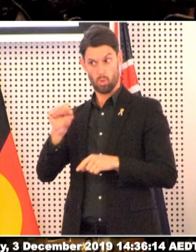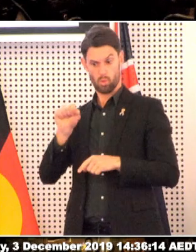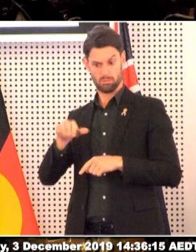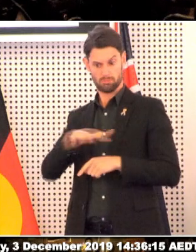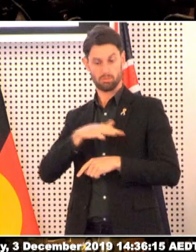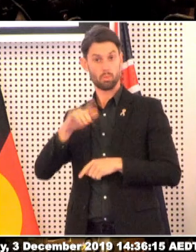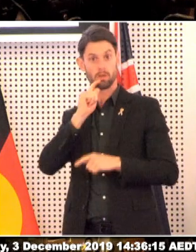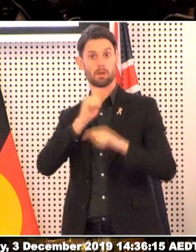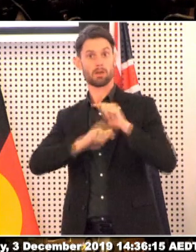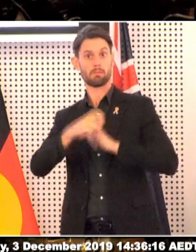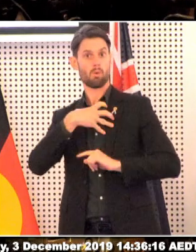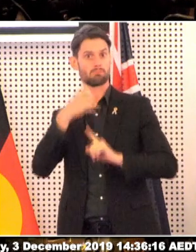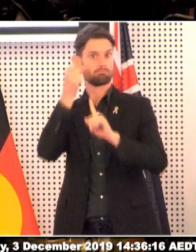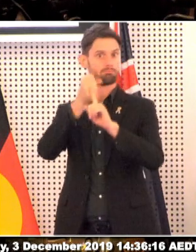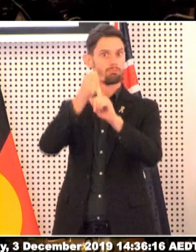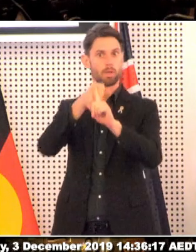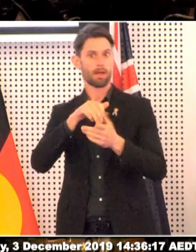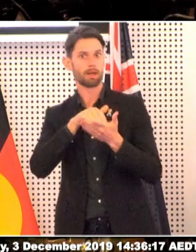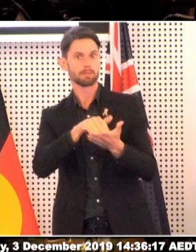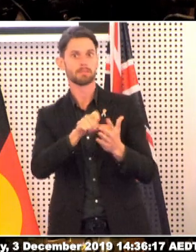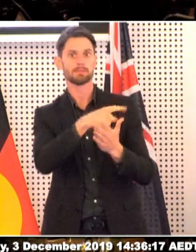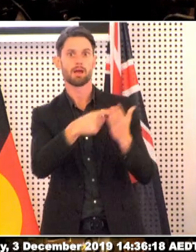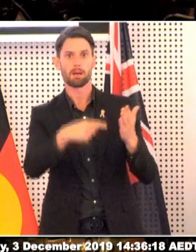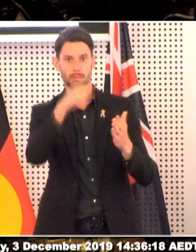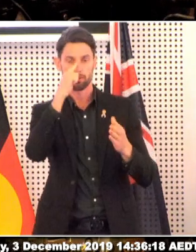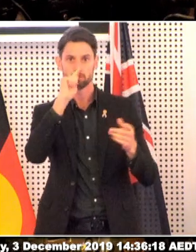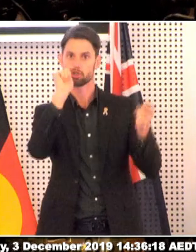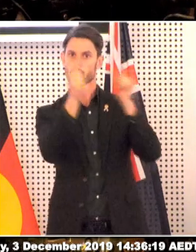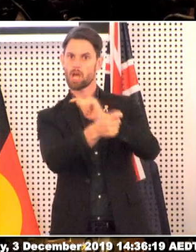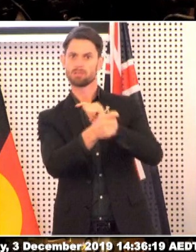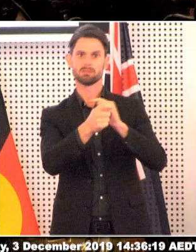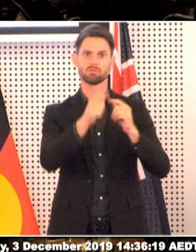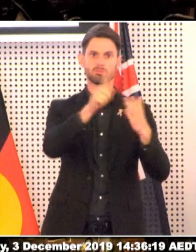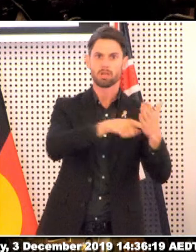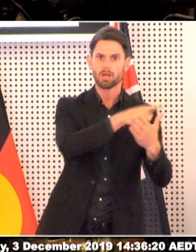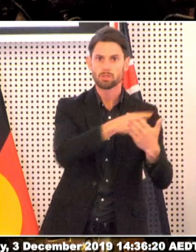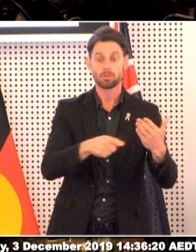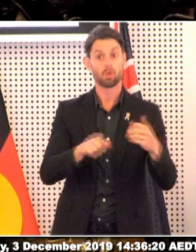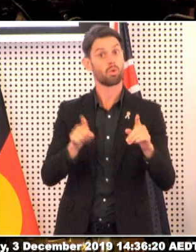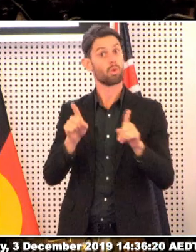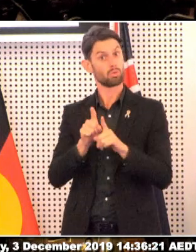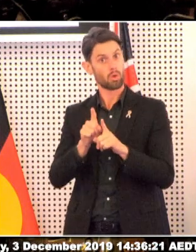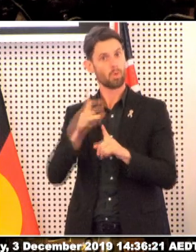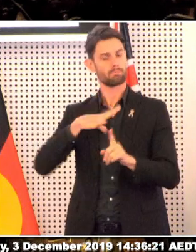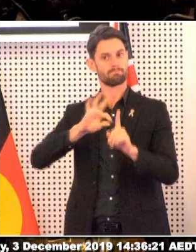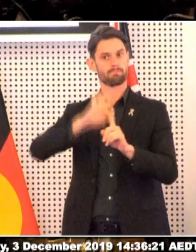and to manage and coordinate programs that will promote the human rights of persons with disability.